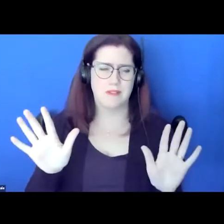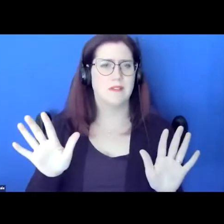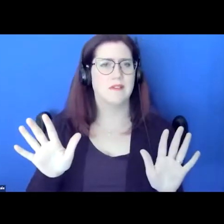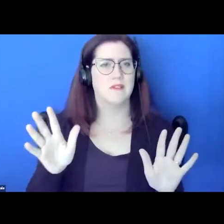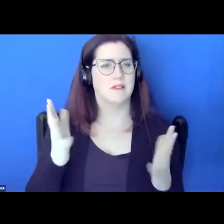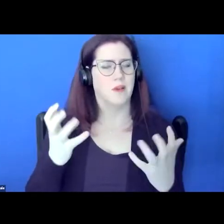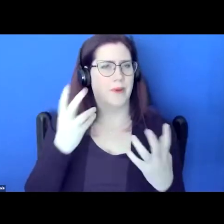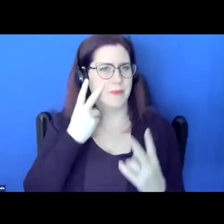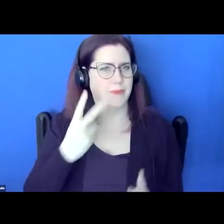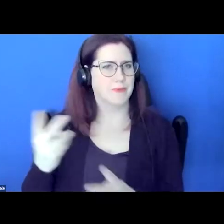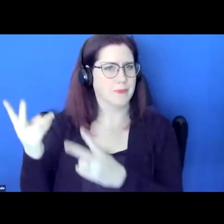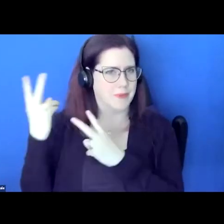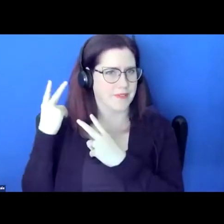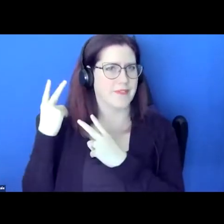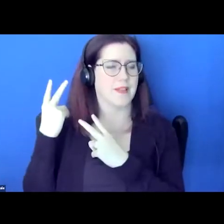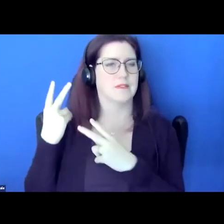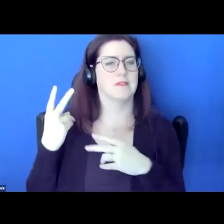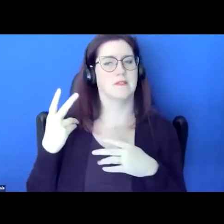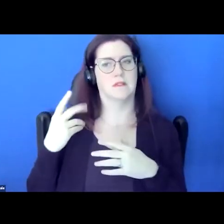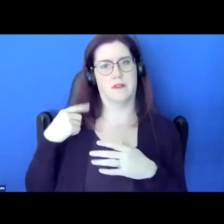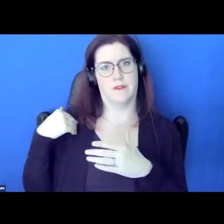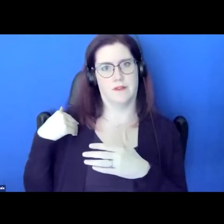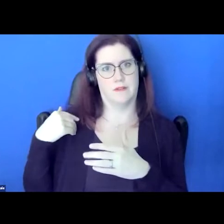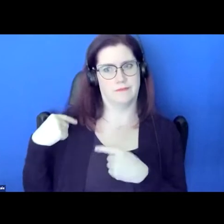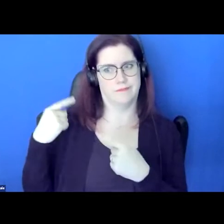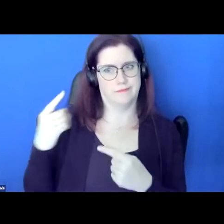on the experiences that we've gone through